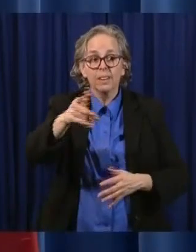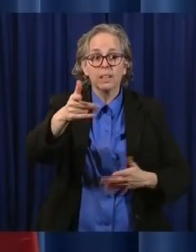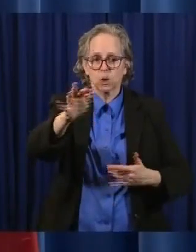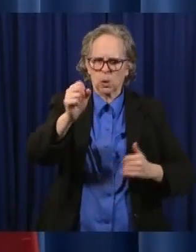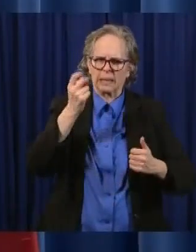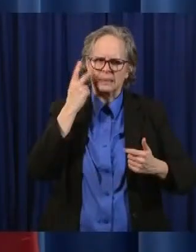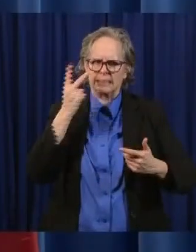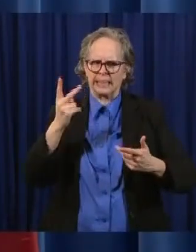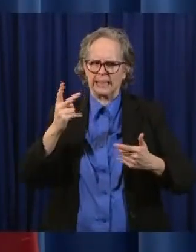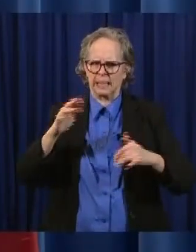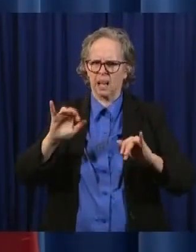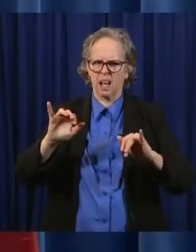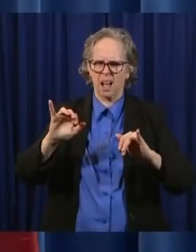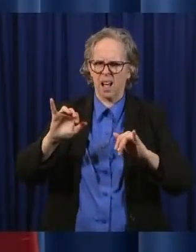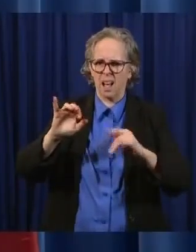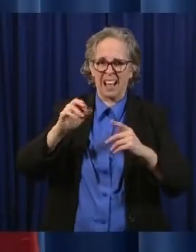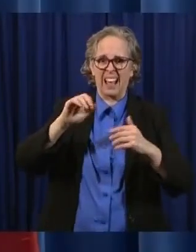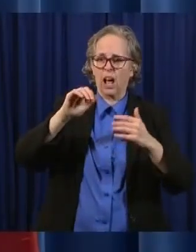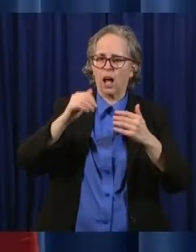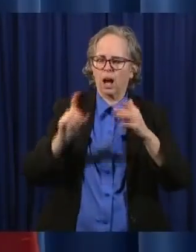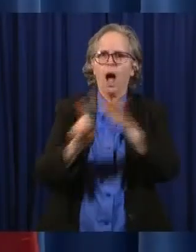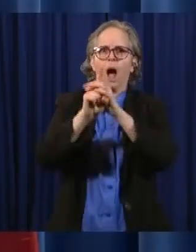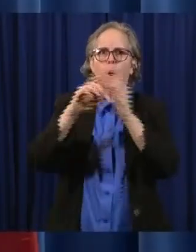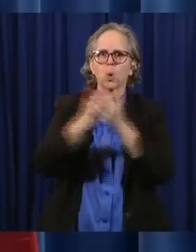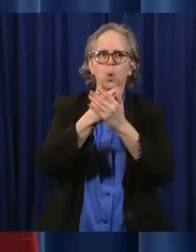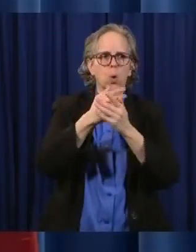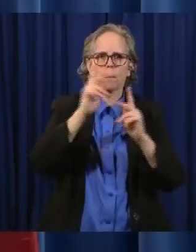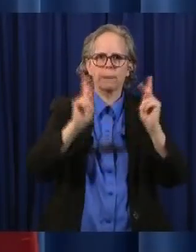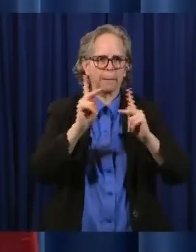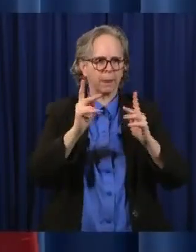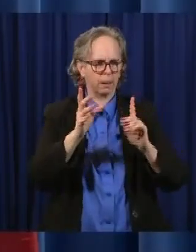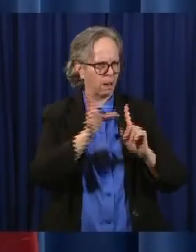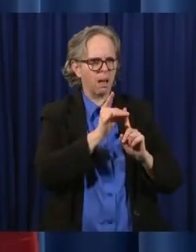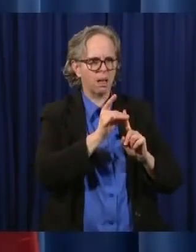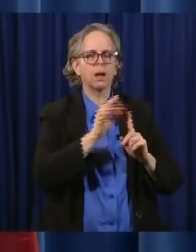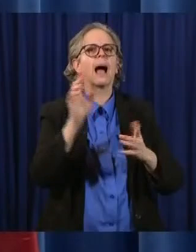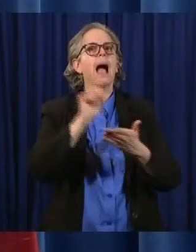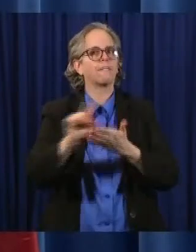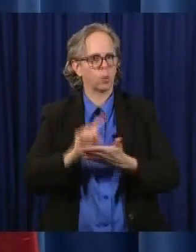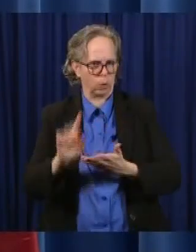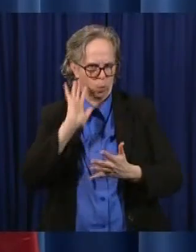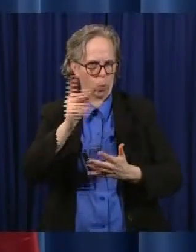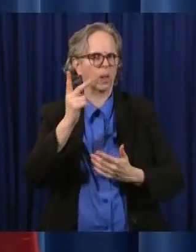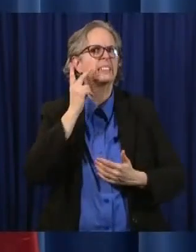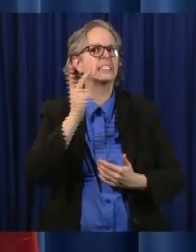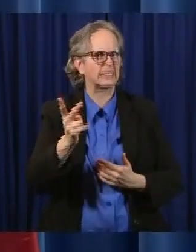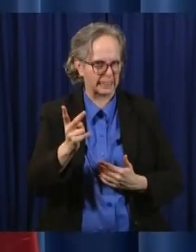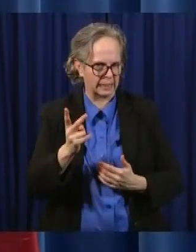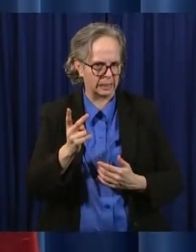THOSE NUMBERS WILL REMAIN ON -- ACCOUNTABLE TO THAT NURSING HOME OR LISTED BY THAT PARTICULAR NURSING HOME, BUT THEN PEOPLE WILL BE ABLE TO SEE